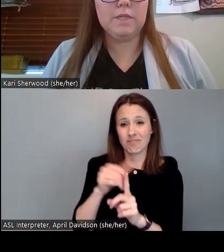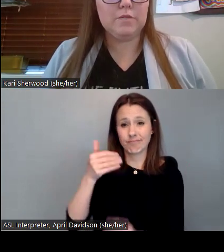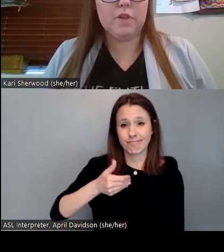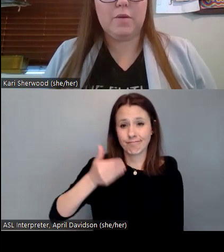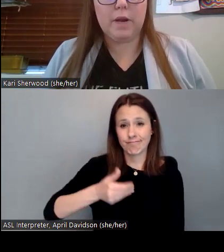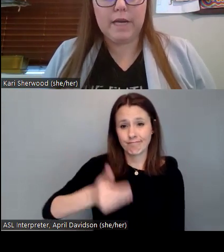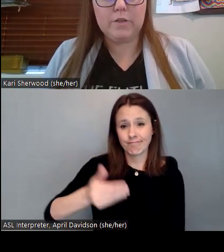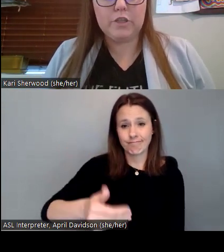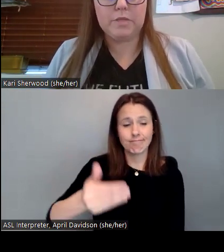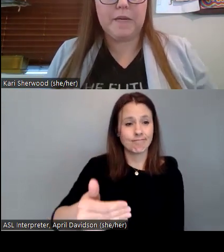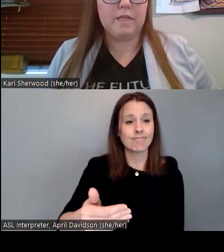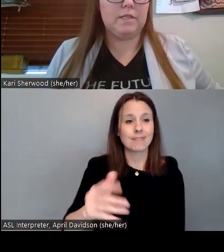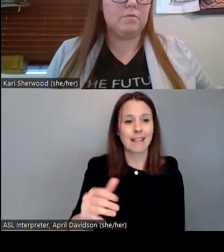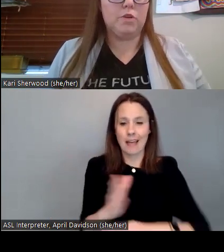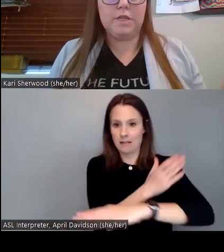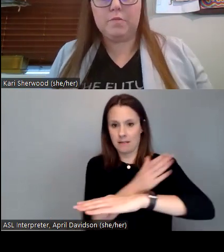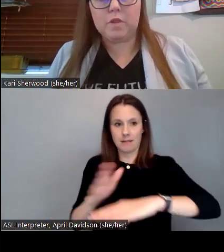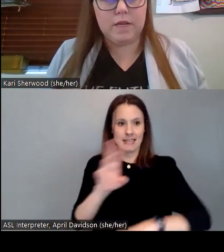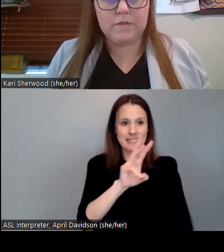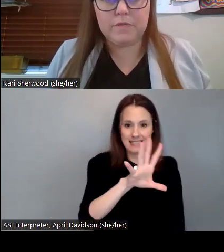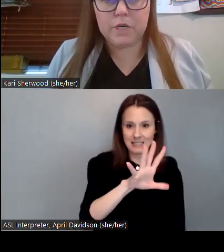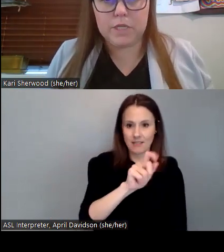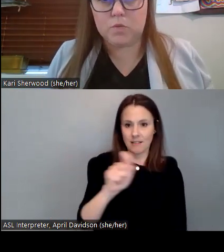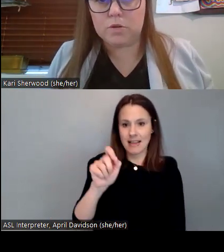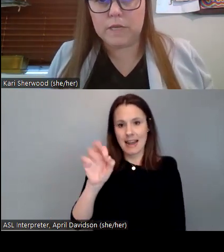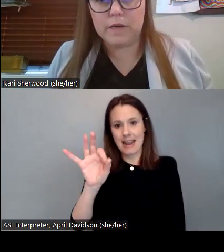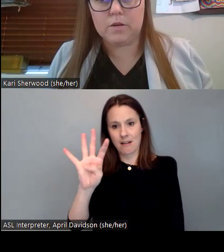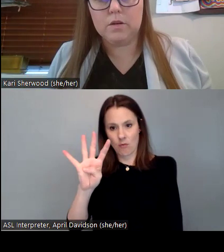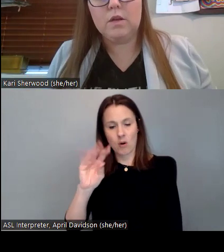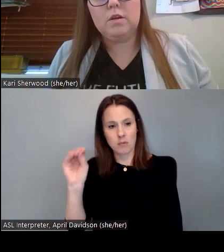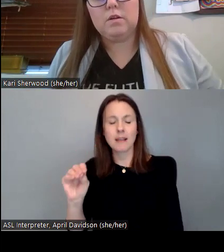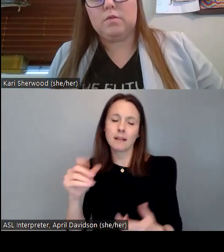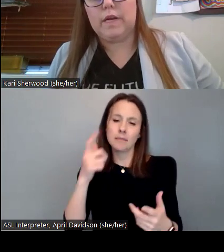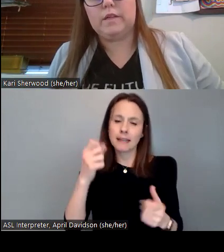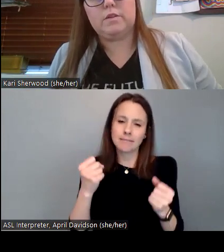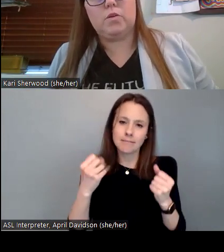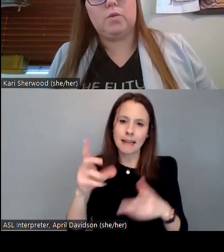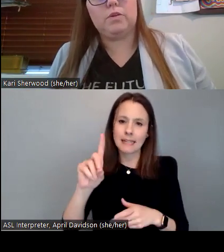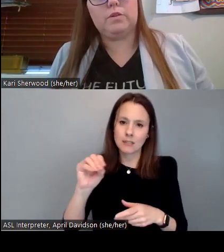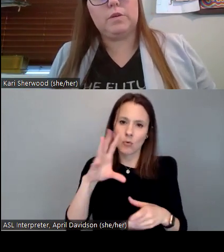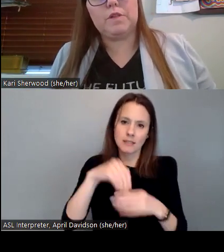the reason for that range is because we're dealing with lots of different disorders here, right. So some of